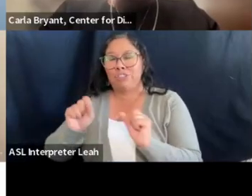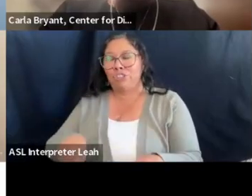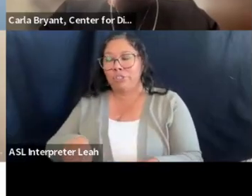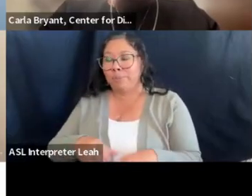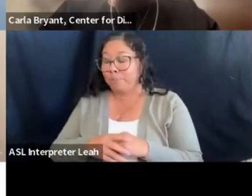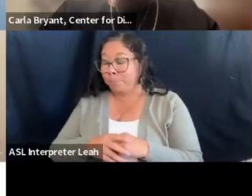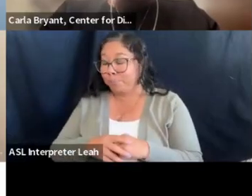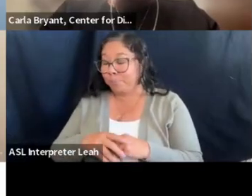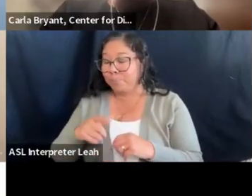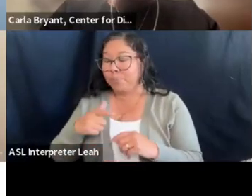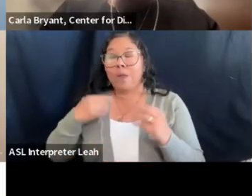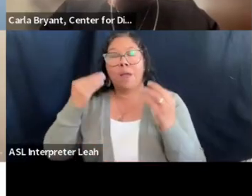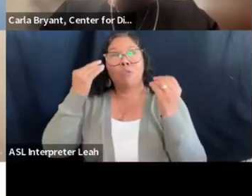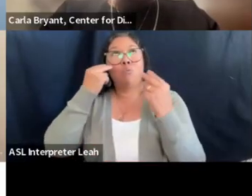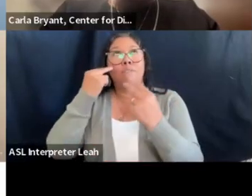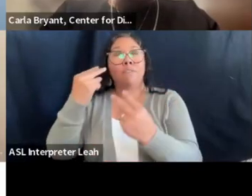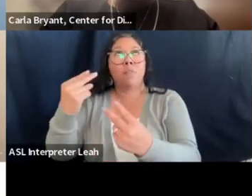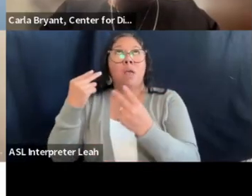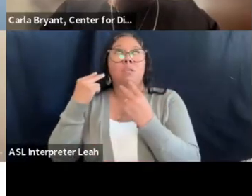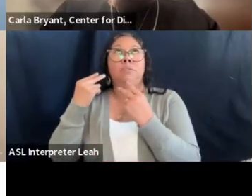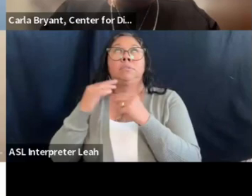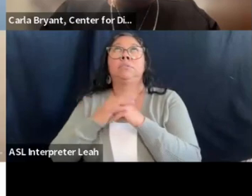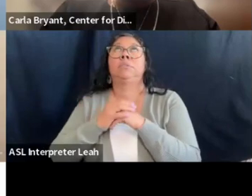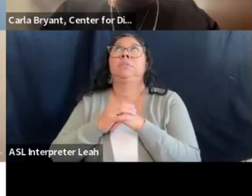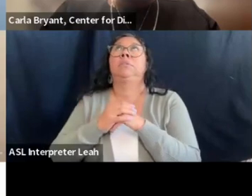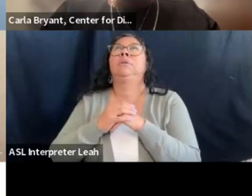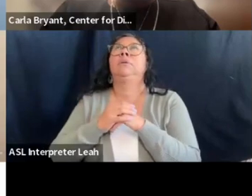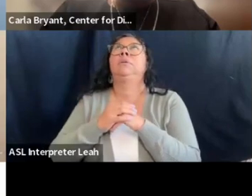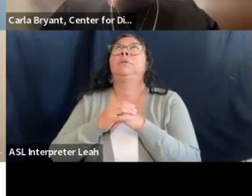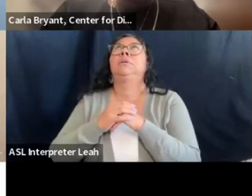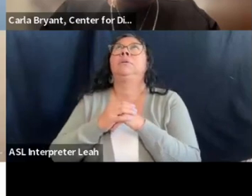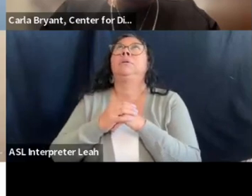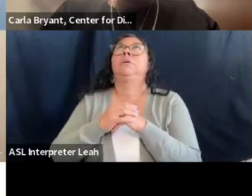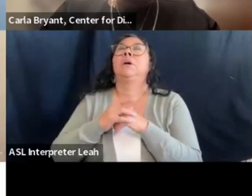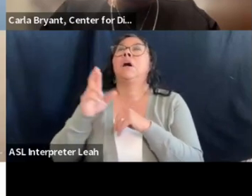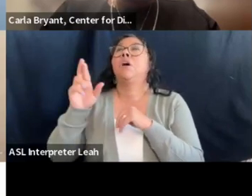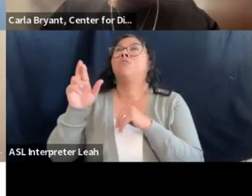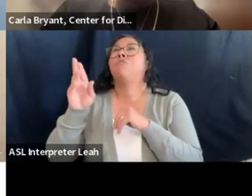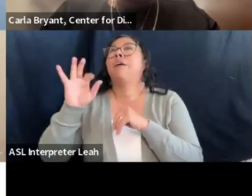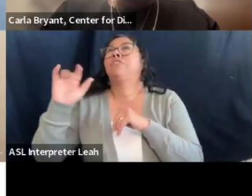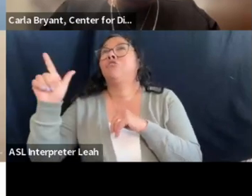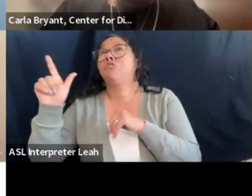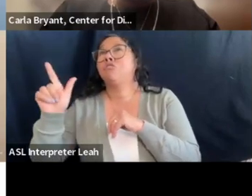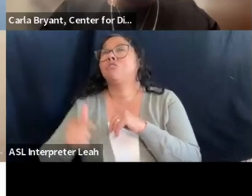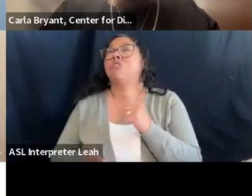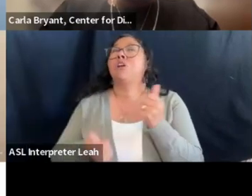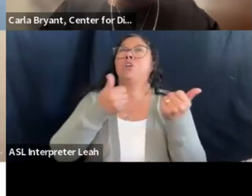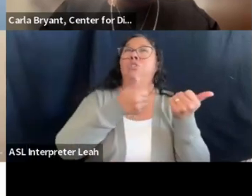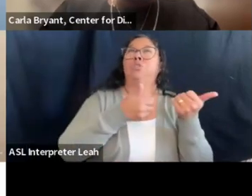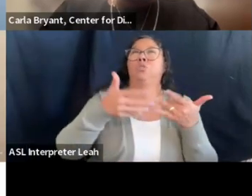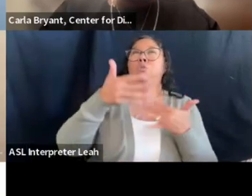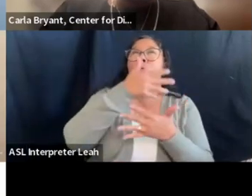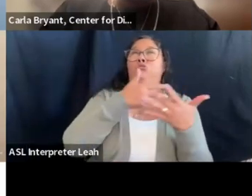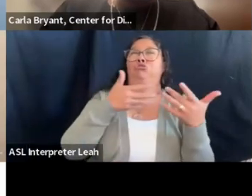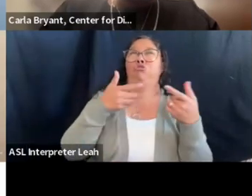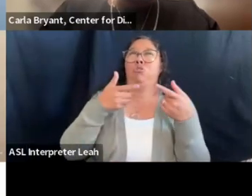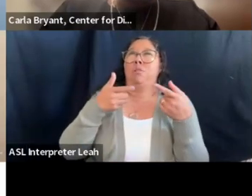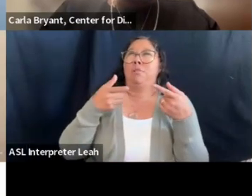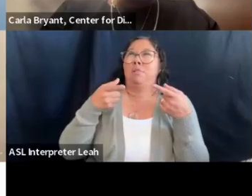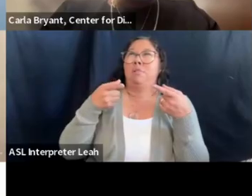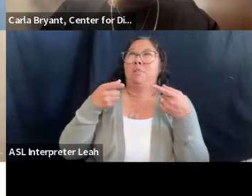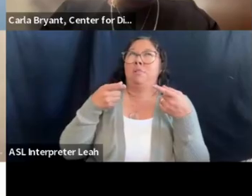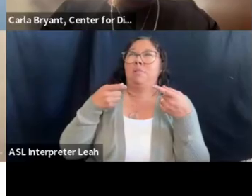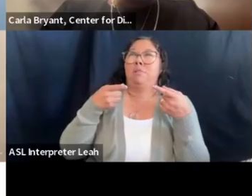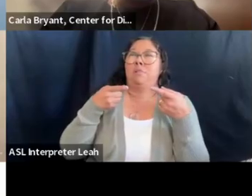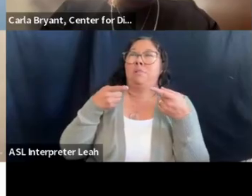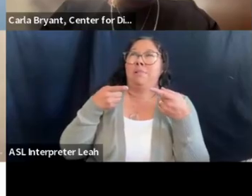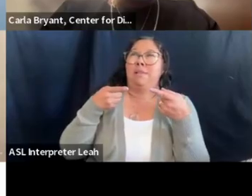reflect on kind of the racial and social dichotomy that black male students find themselves victim to